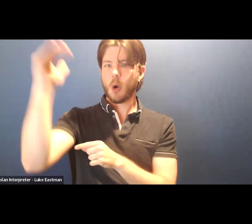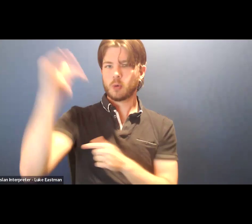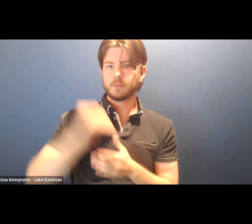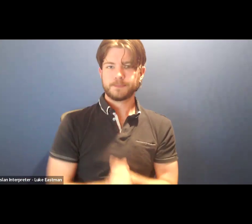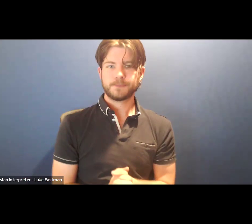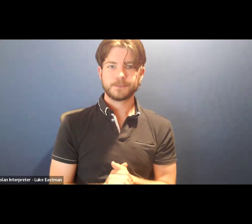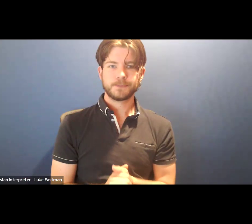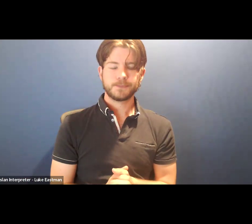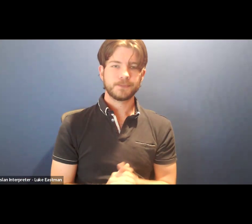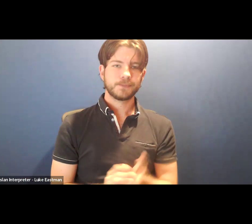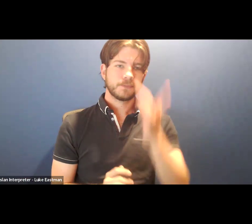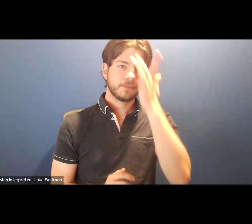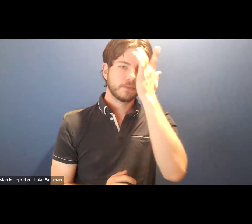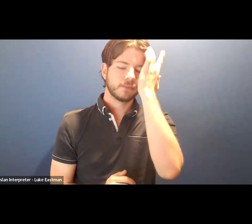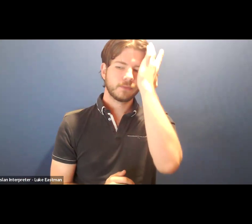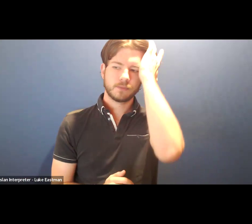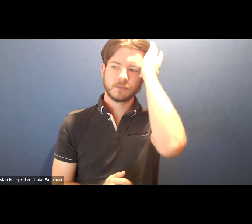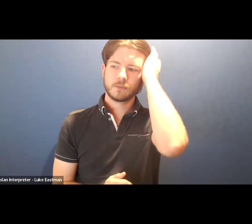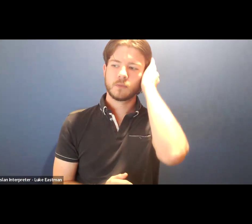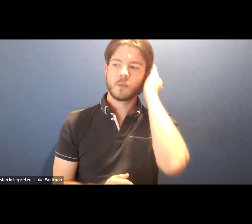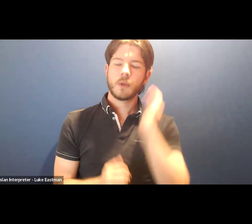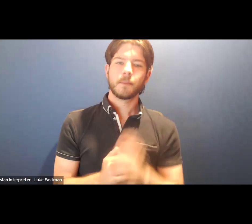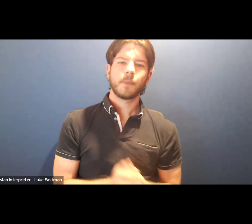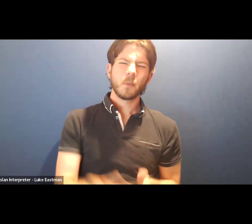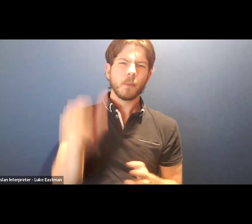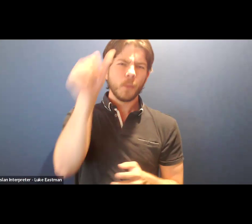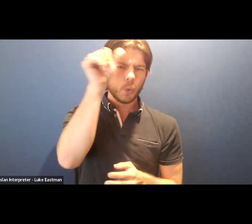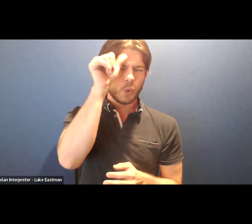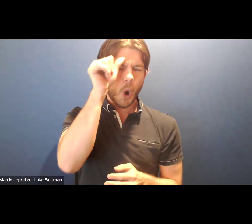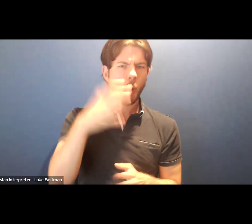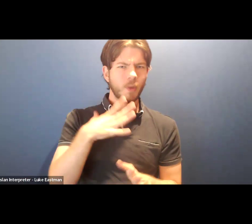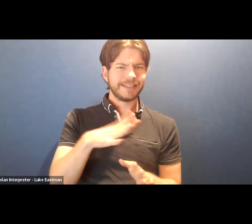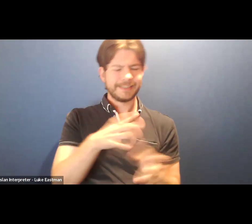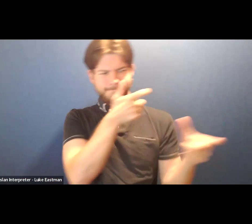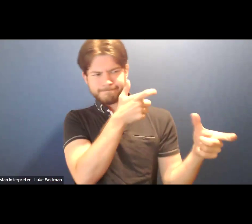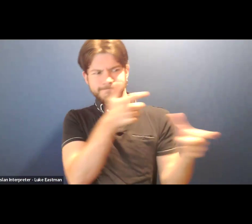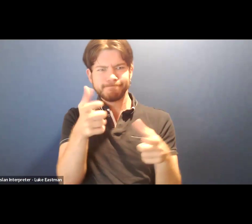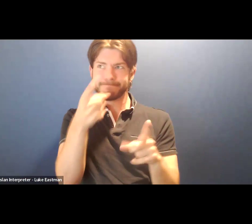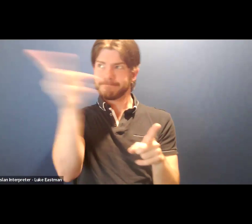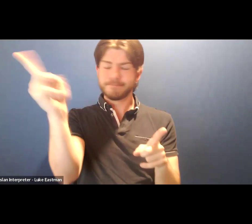adulthood. We know that we need to address the culture of low expectations